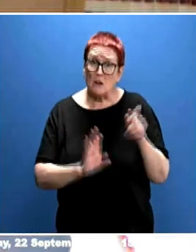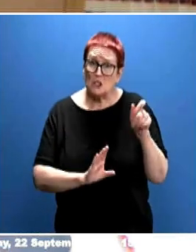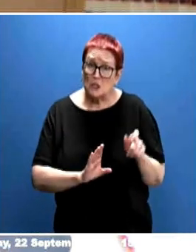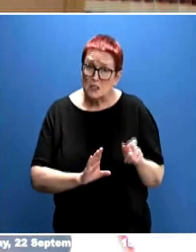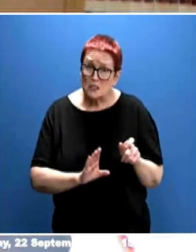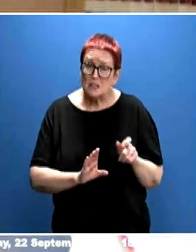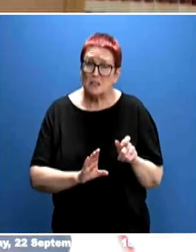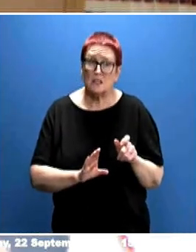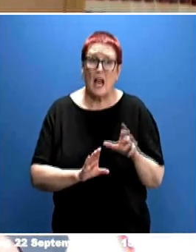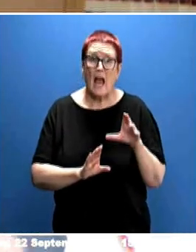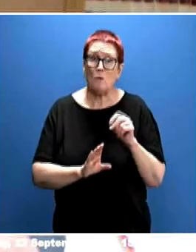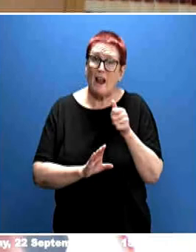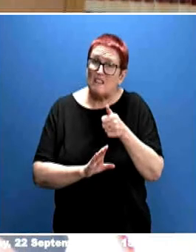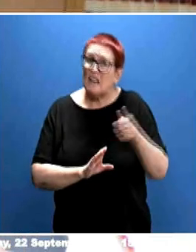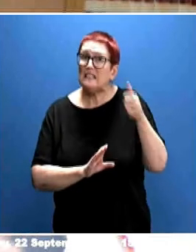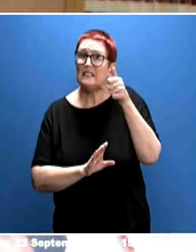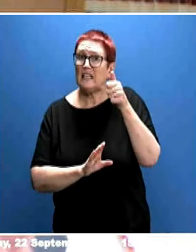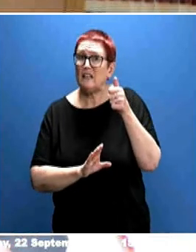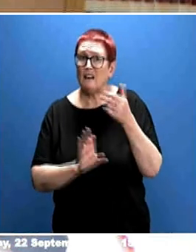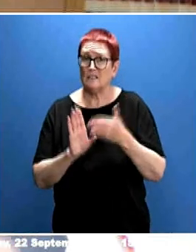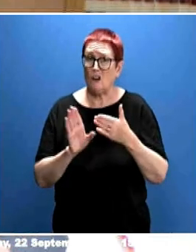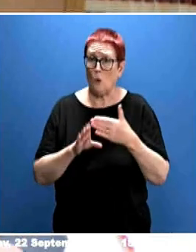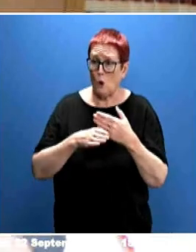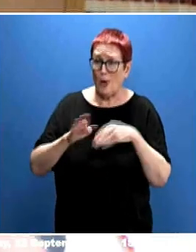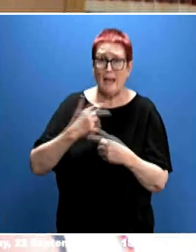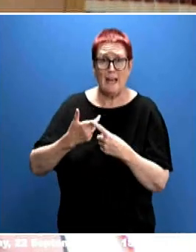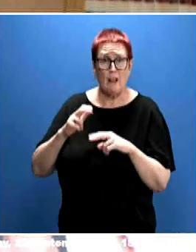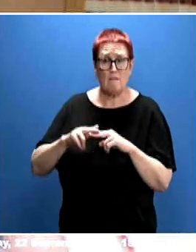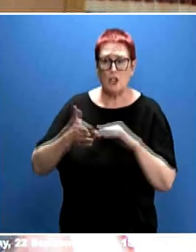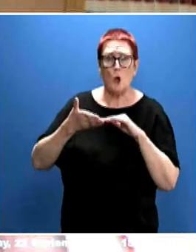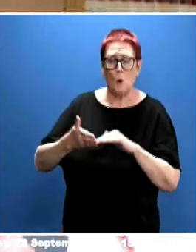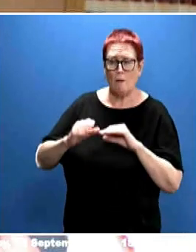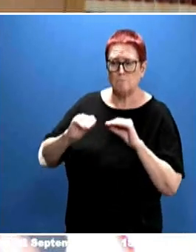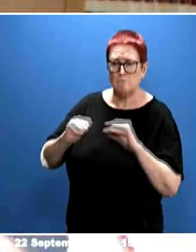senior psychologists to guide what the staff do, so it's helping the staff